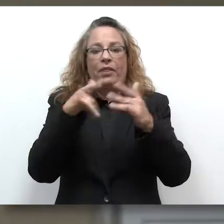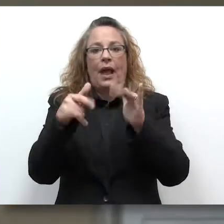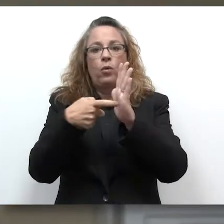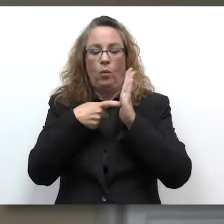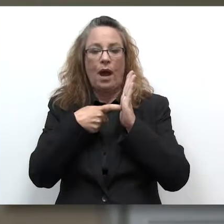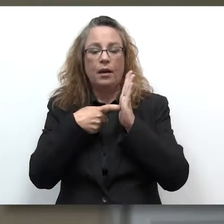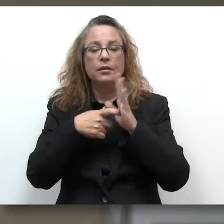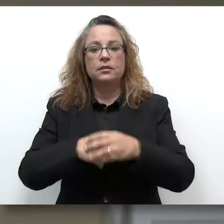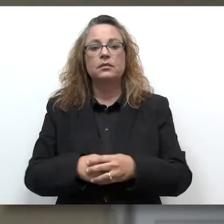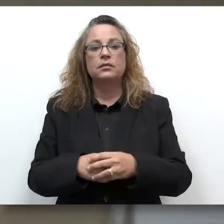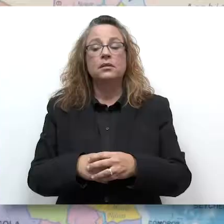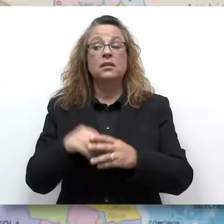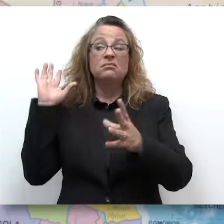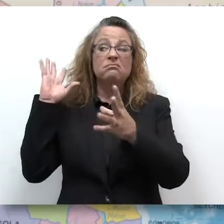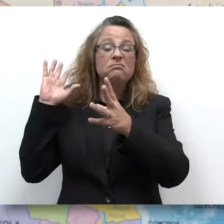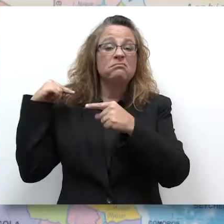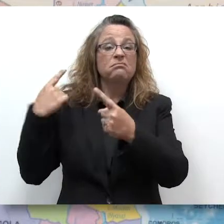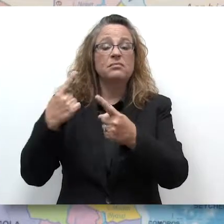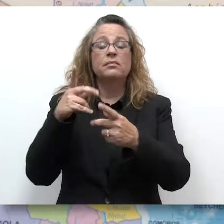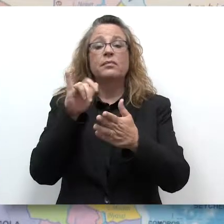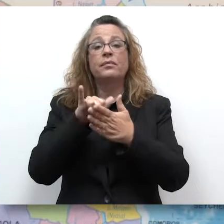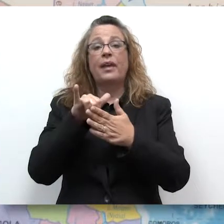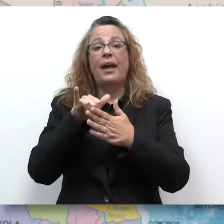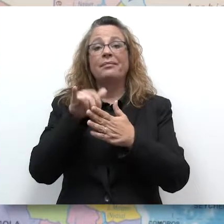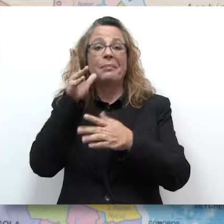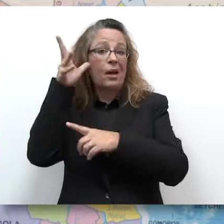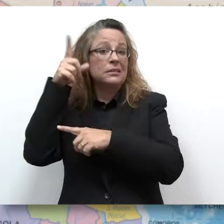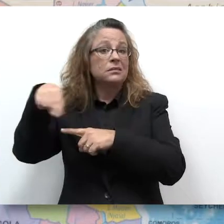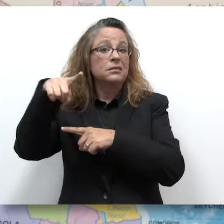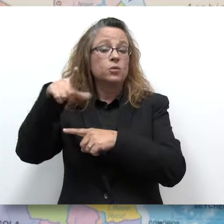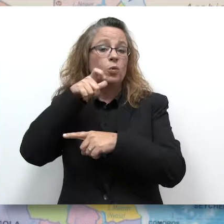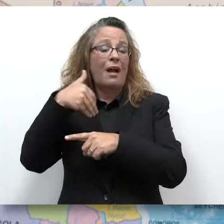Over the years, some of my parents of young people with disabilities have